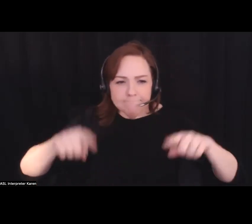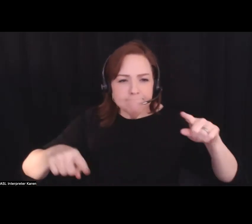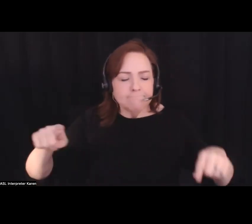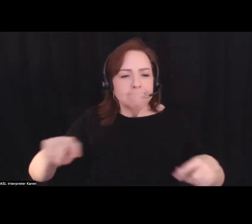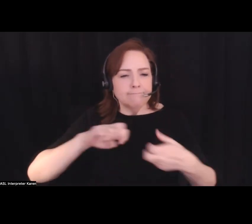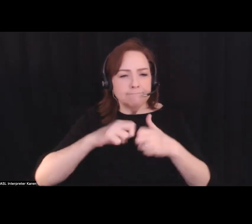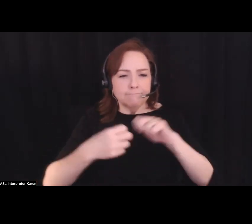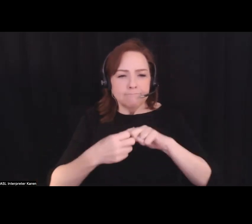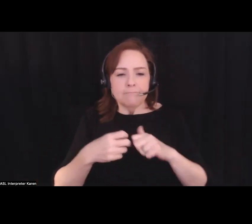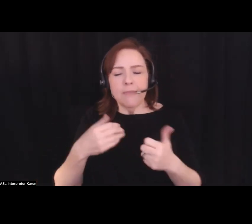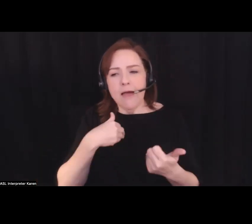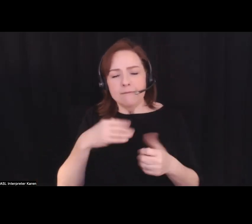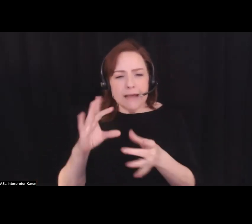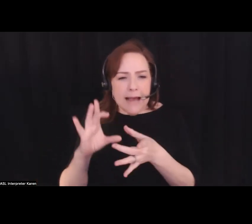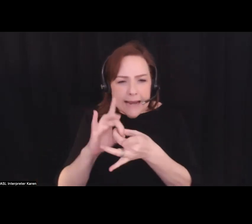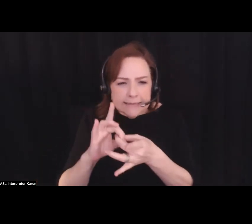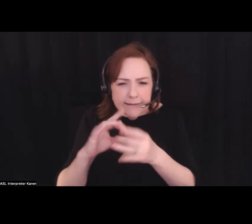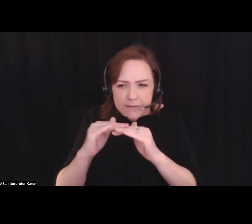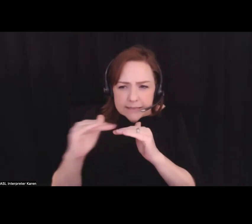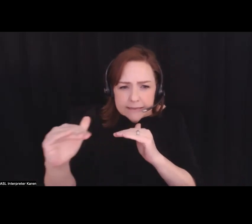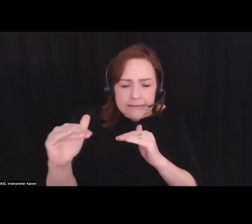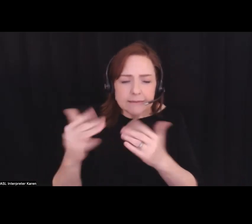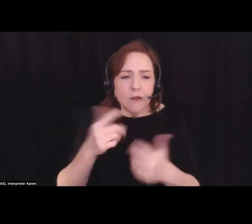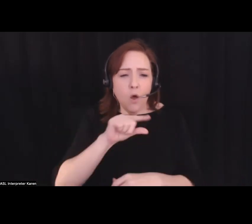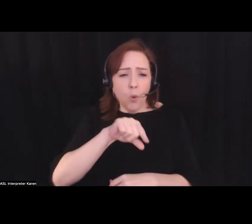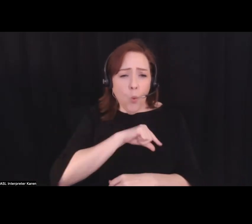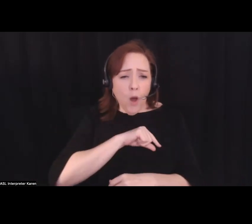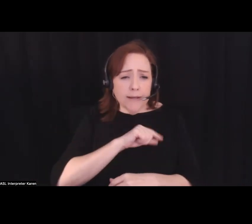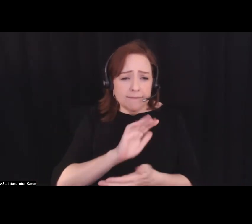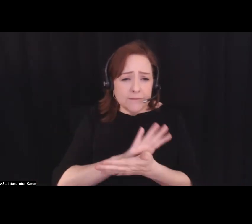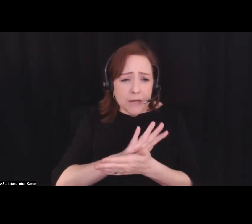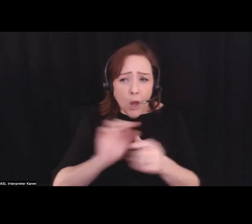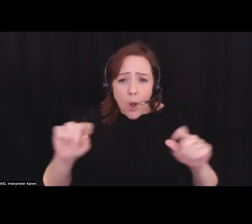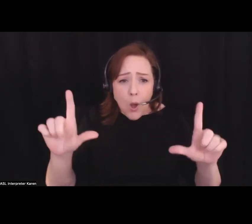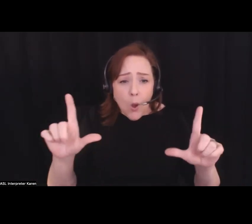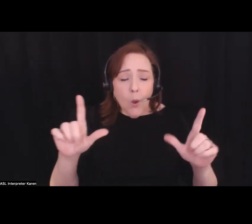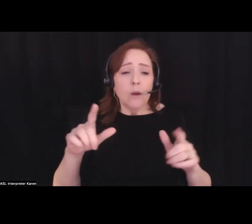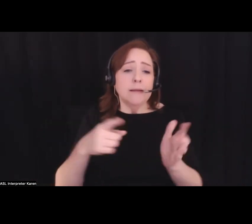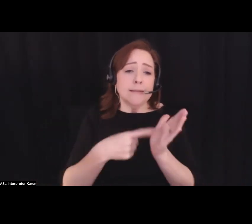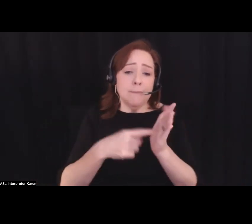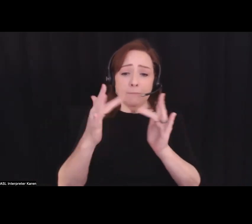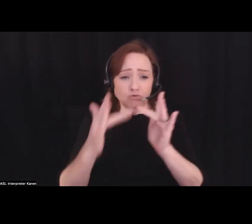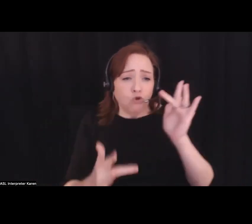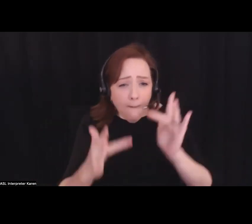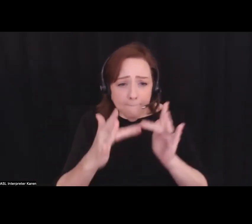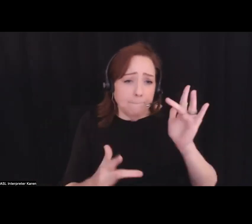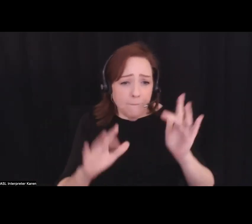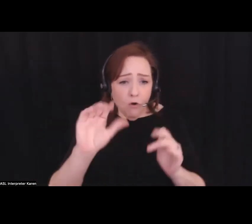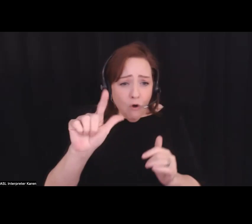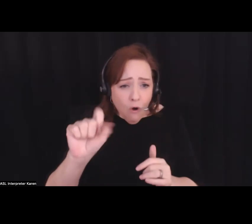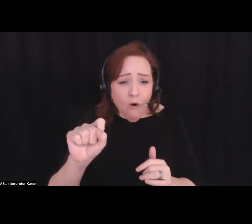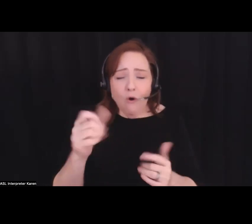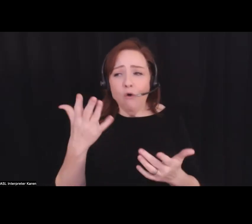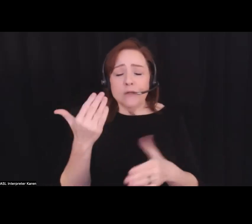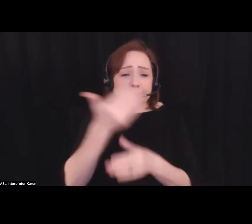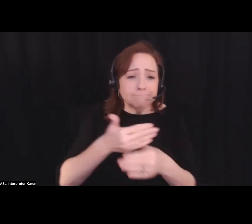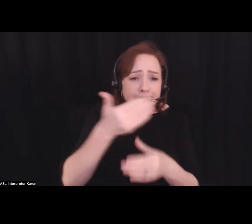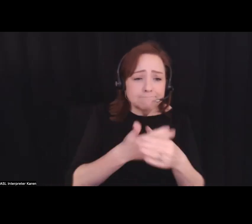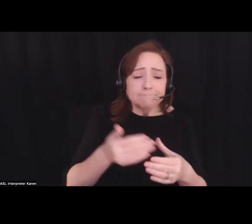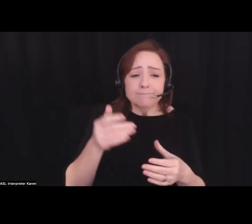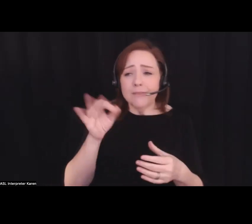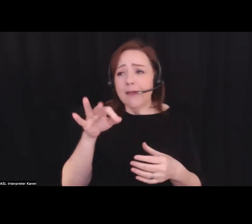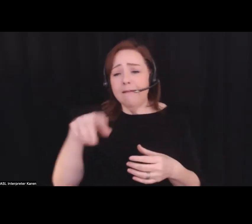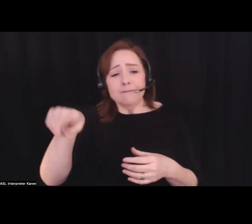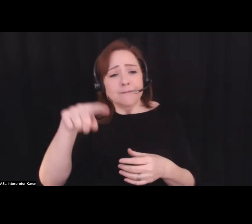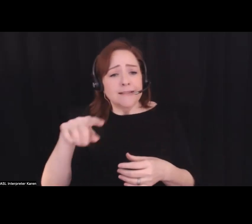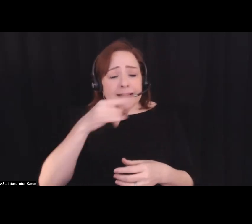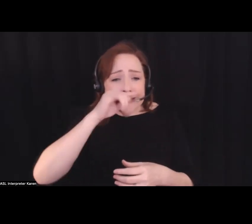quality of video, drop cost, distractions in terms of kids or pets running into the shot or as Tony